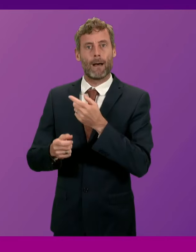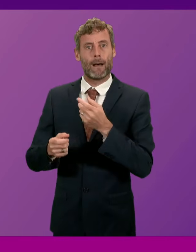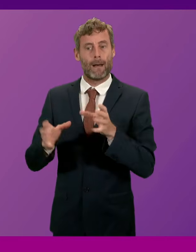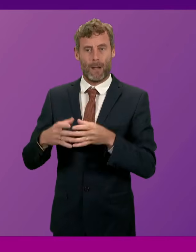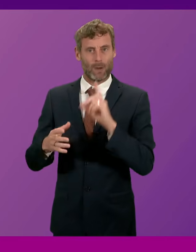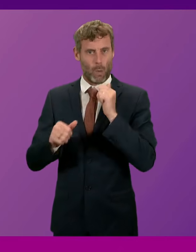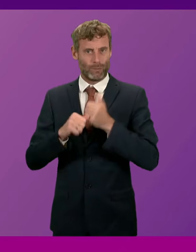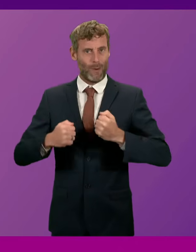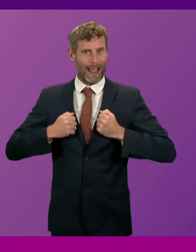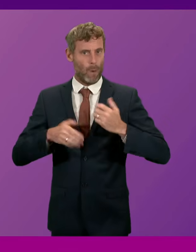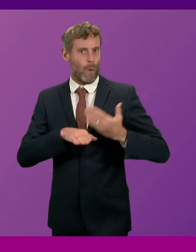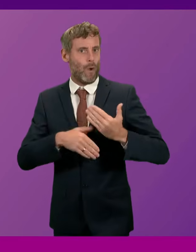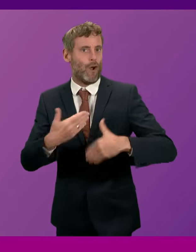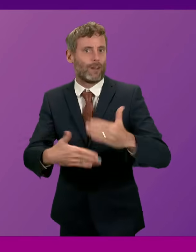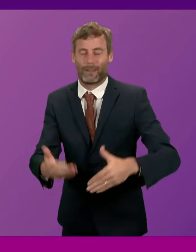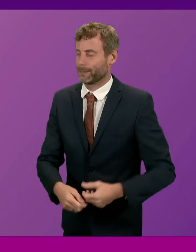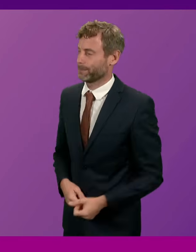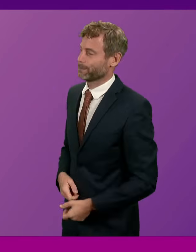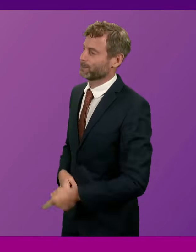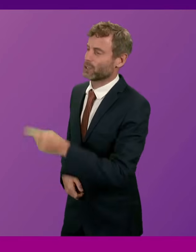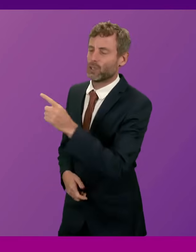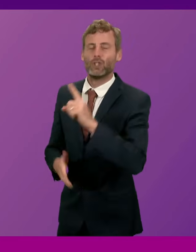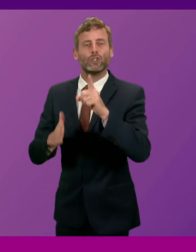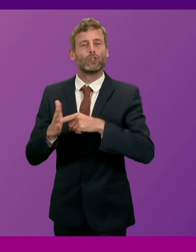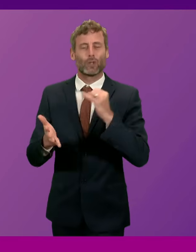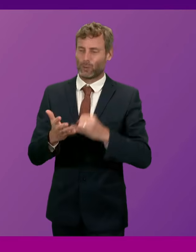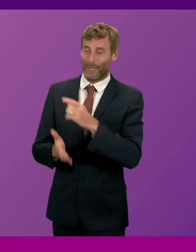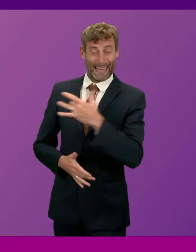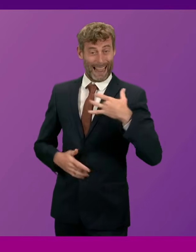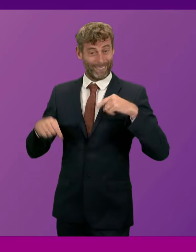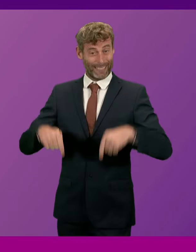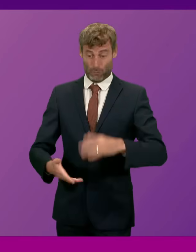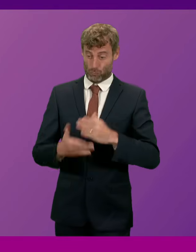John Swinney is not living in the real world. The SNP’s record on justice is